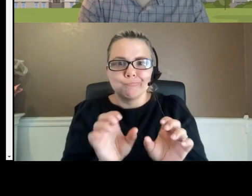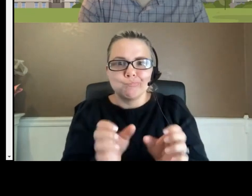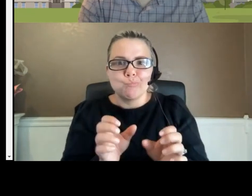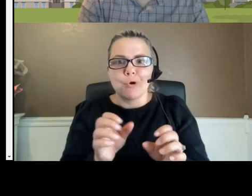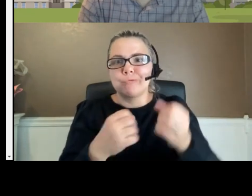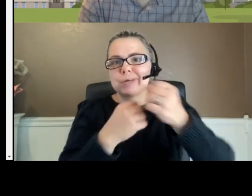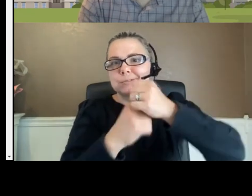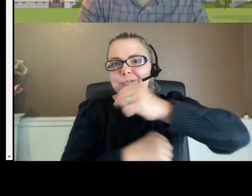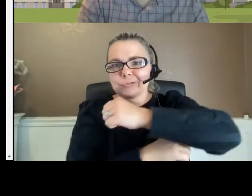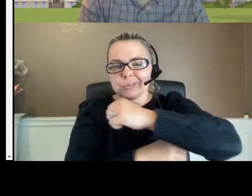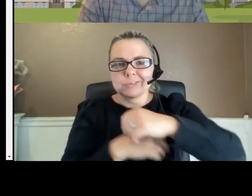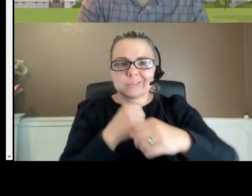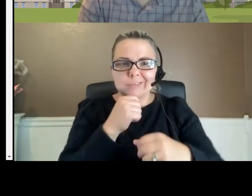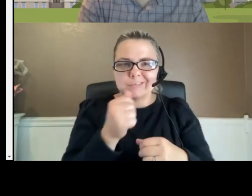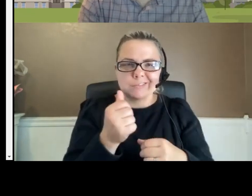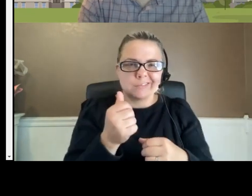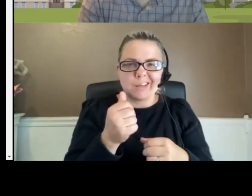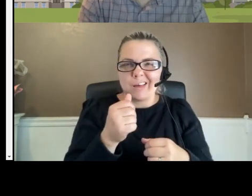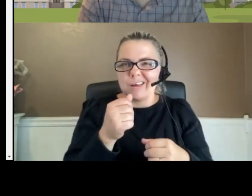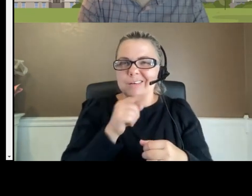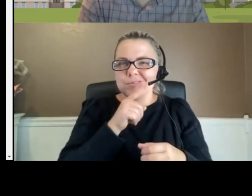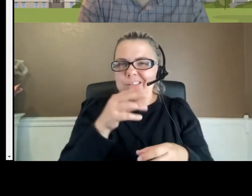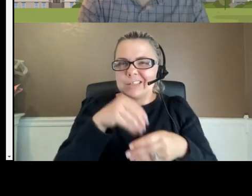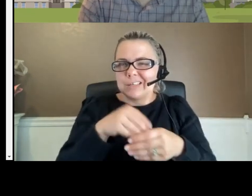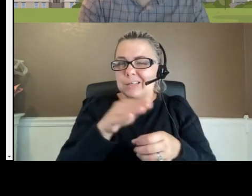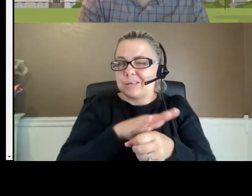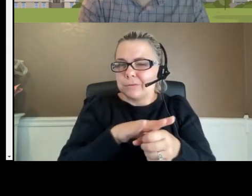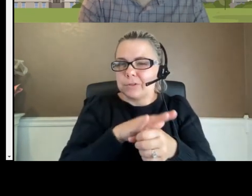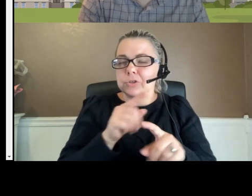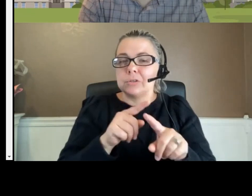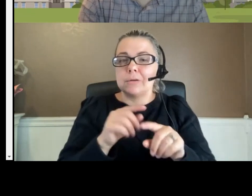aside, not really in the region, but if we just focus right now on the heading structure I can